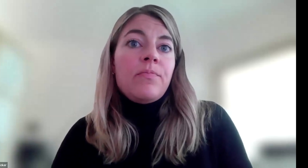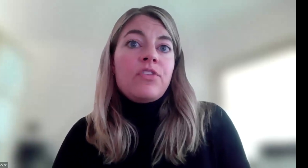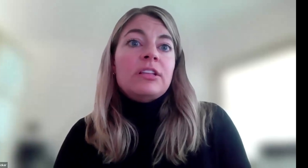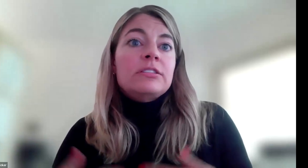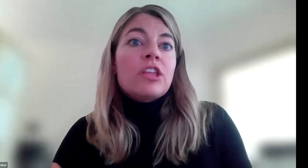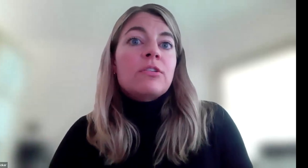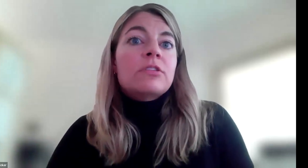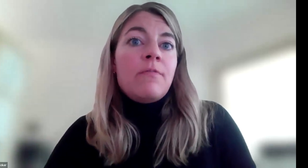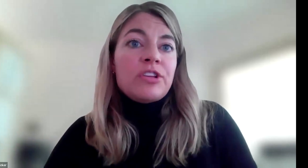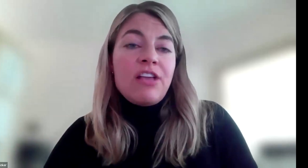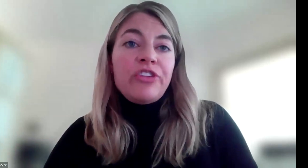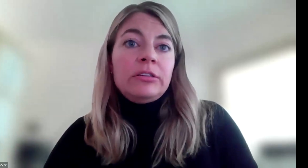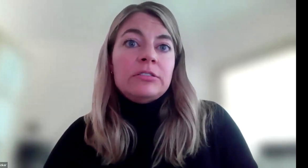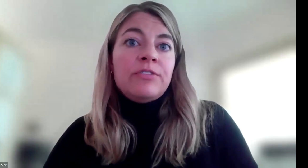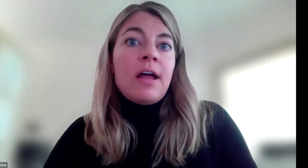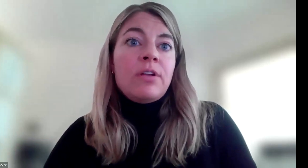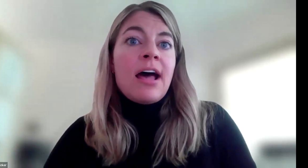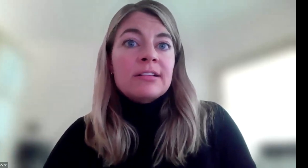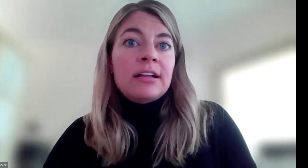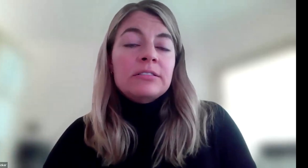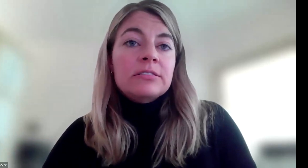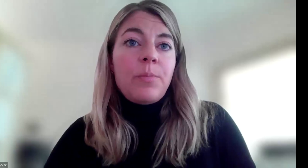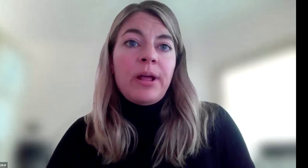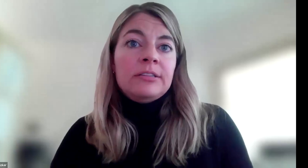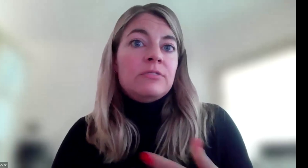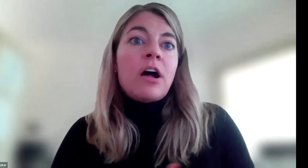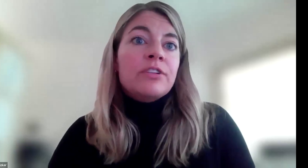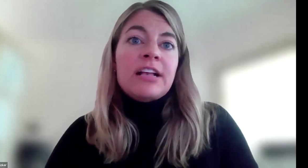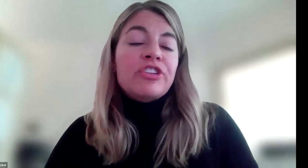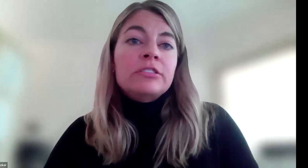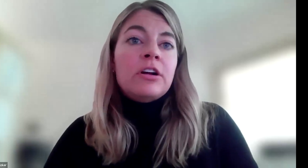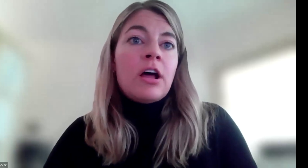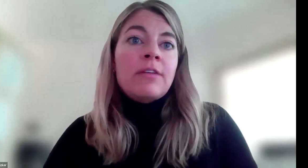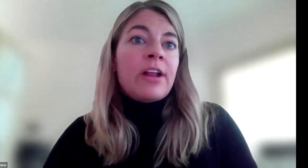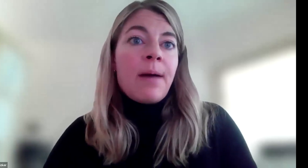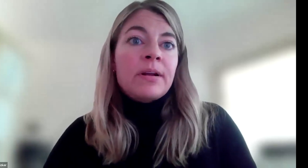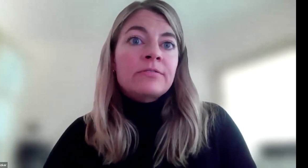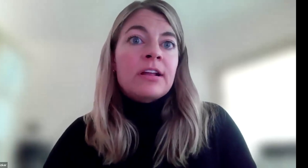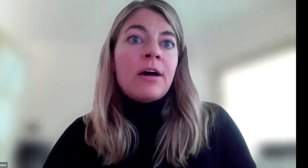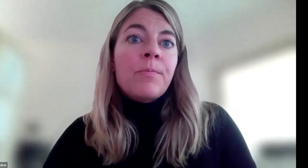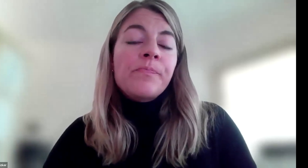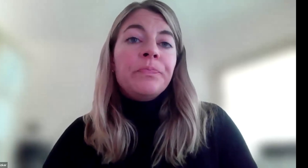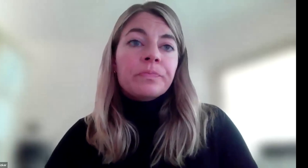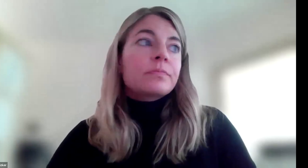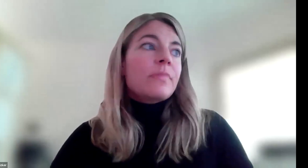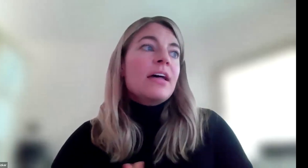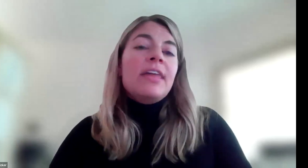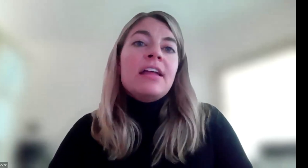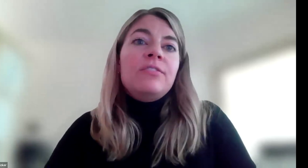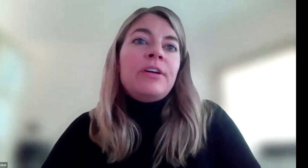around access. Because those conversations are not even happening right now. Thank you very much.